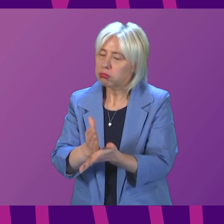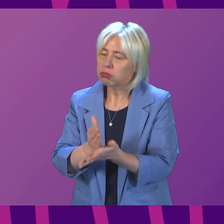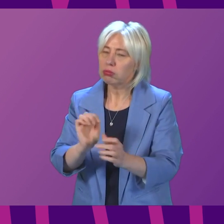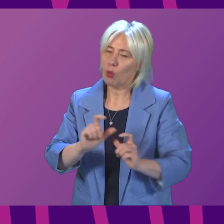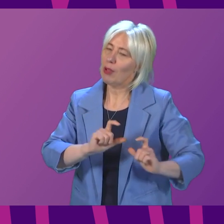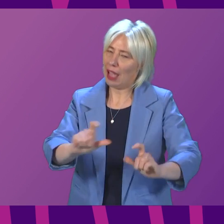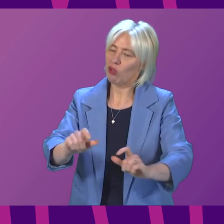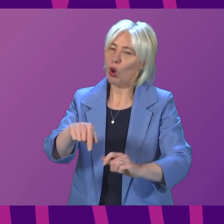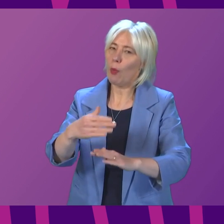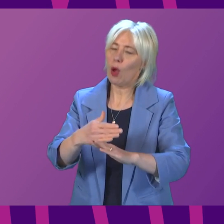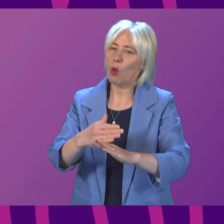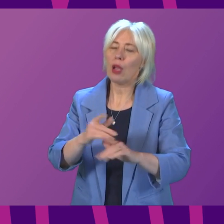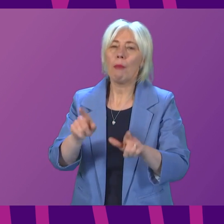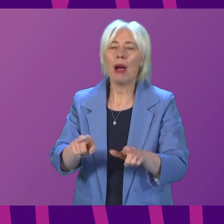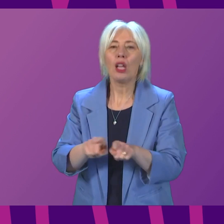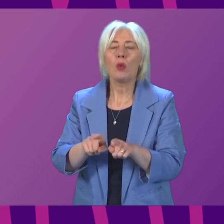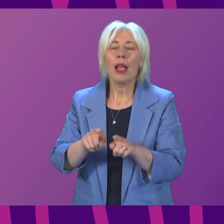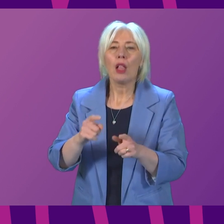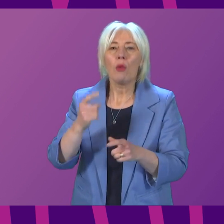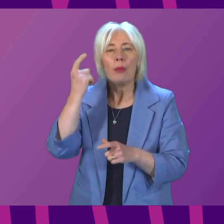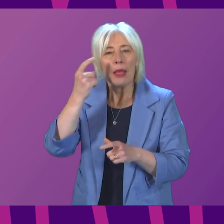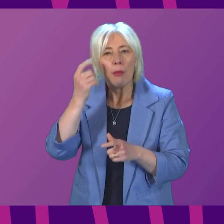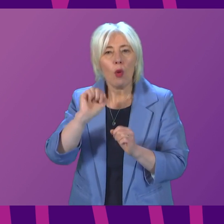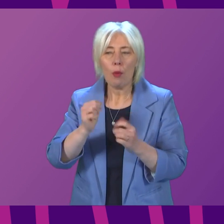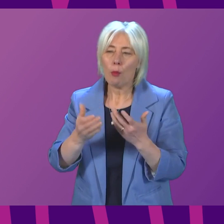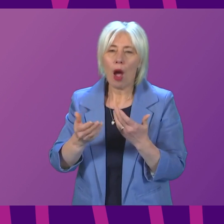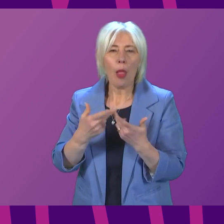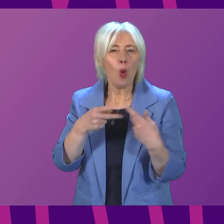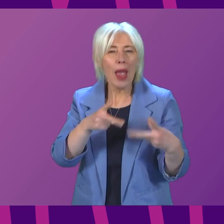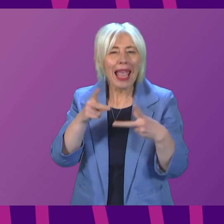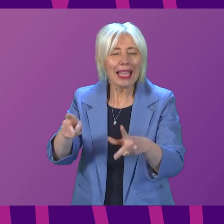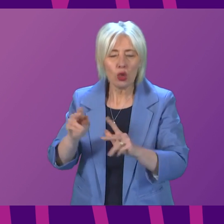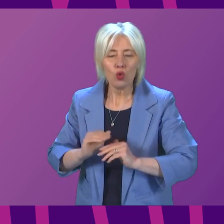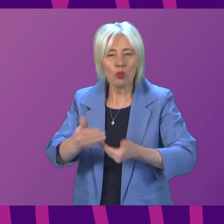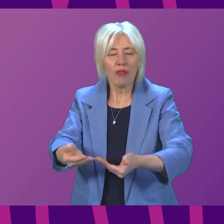Increasingly, we have to look at different and more innovative ways of providing mental health support.